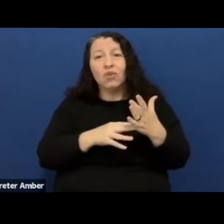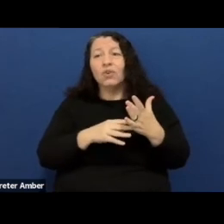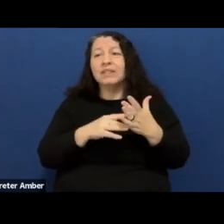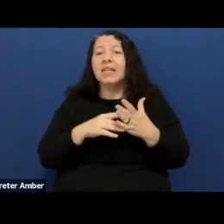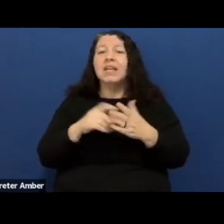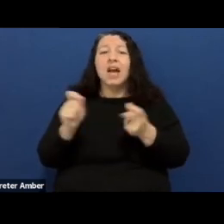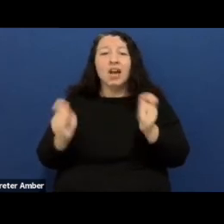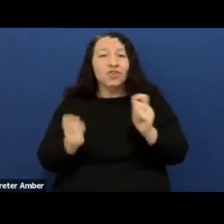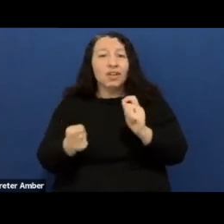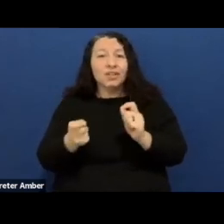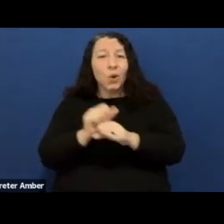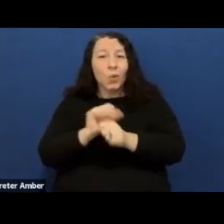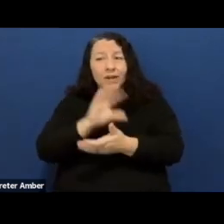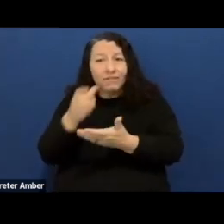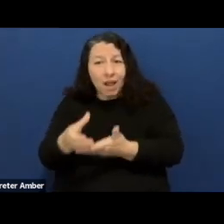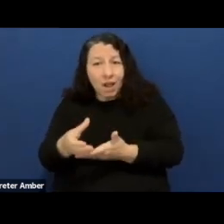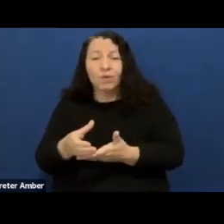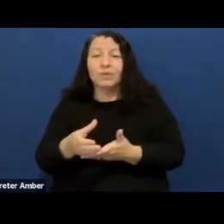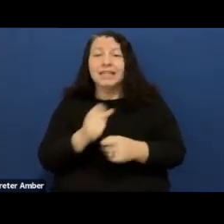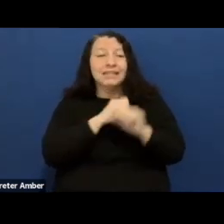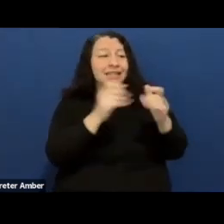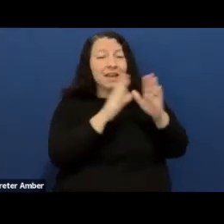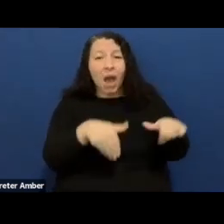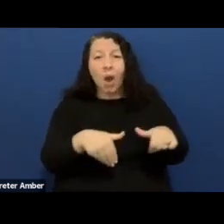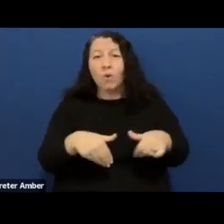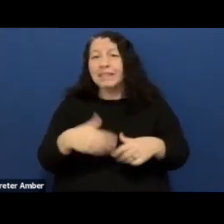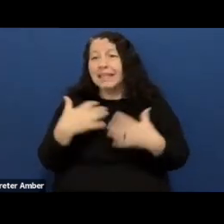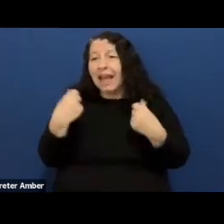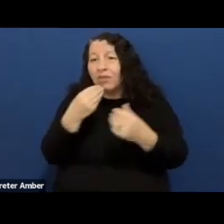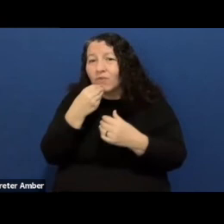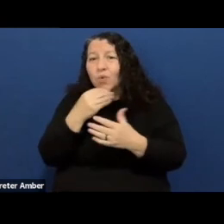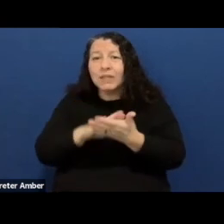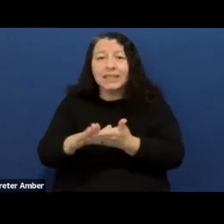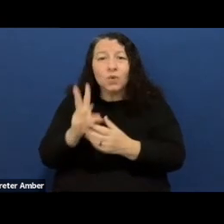flexible work schedules and adjusted work flows, safe housing, nutritious